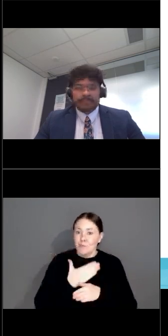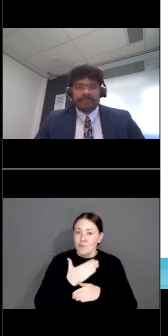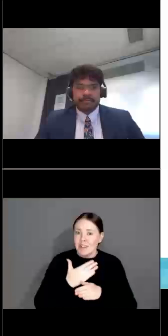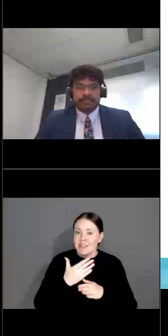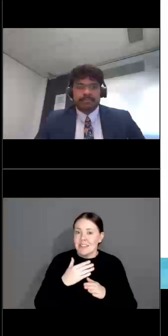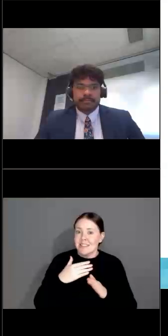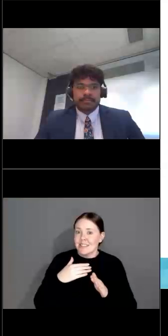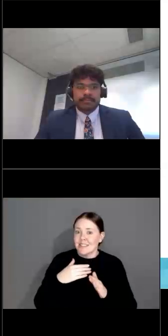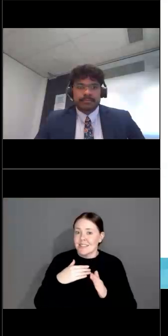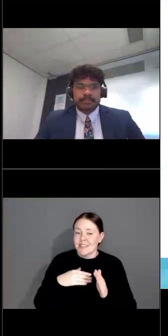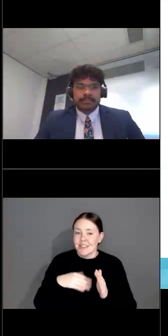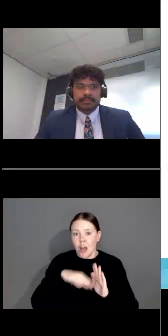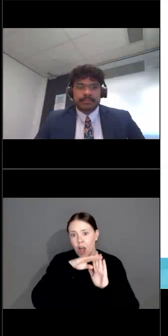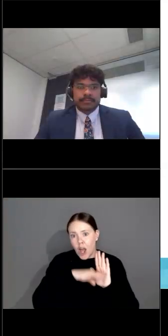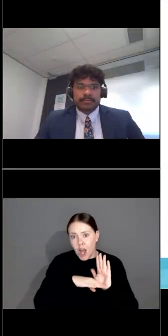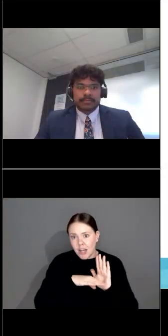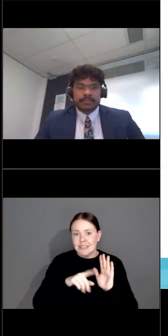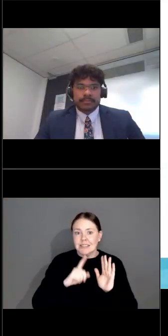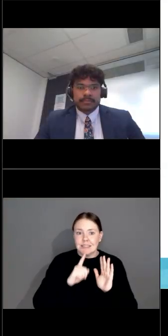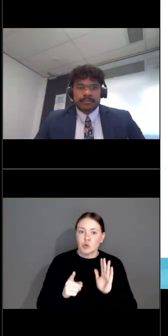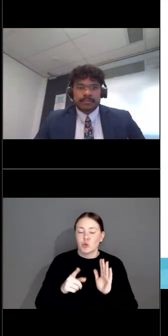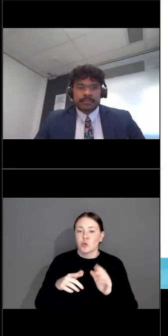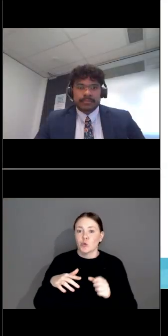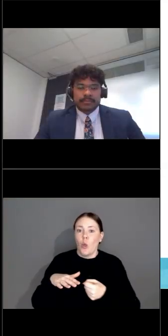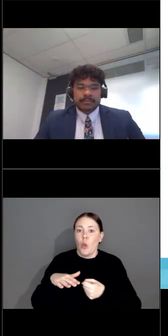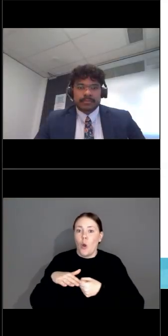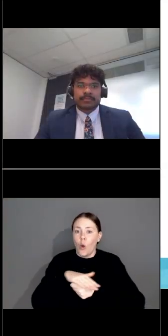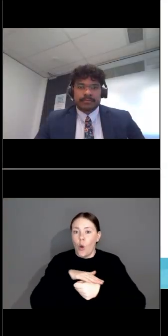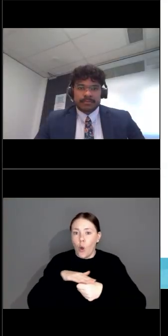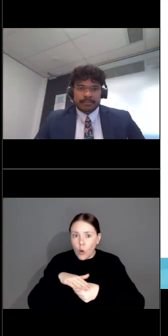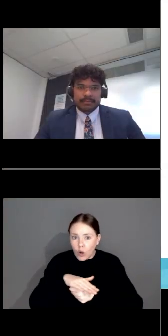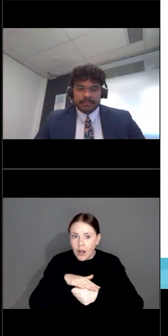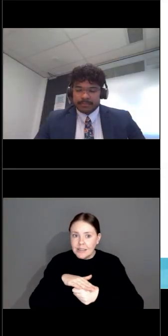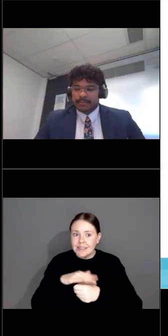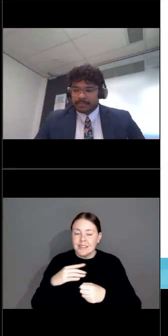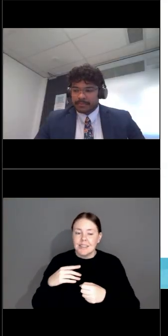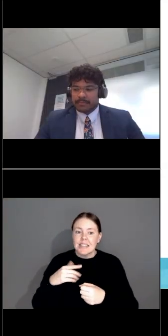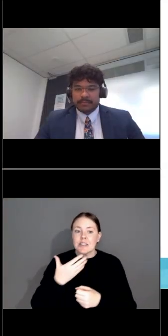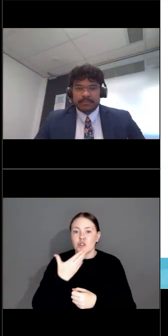believe in localizing it from a facilitator point of view have someone from you know your area train